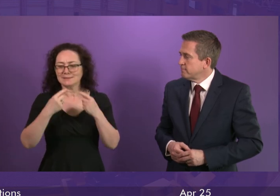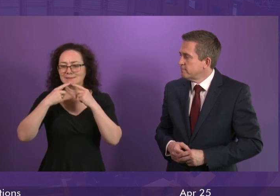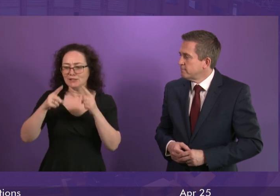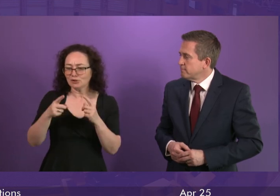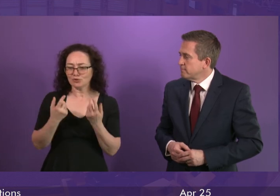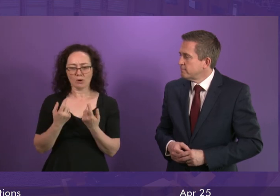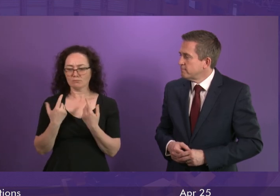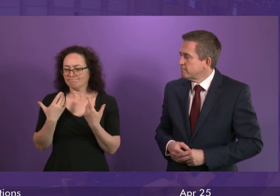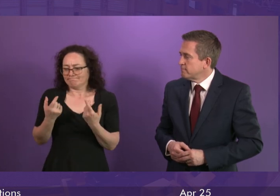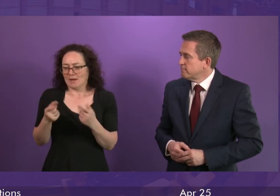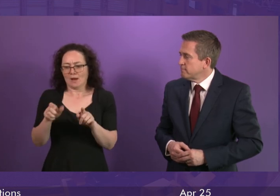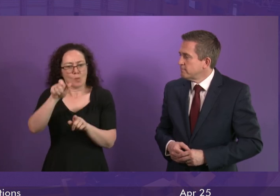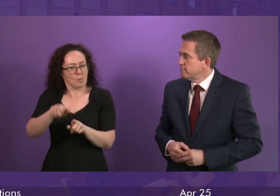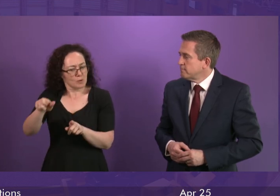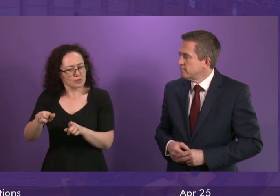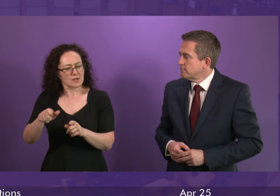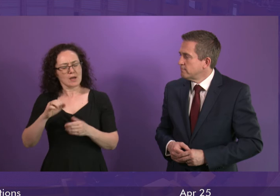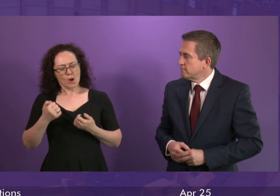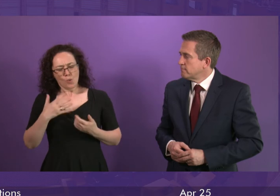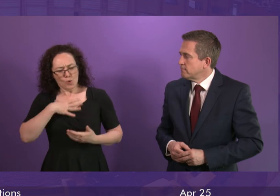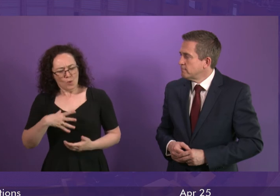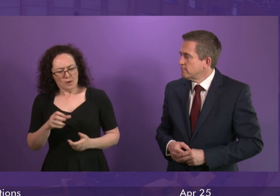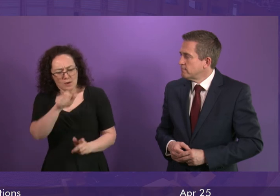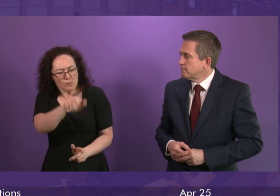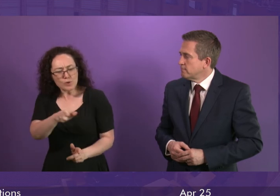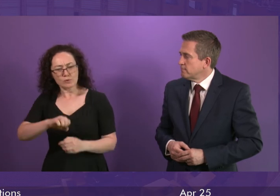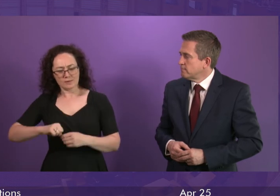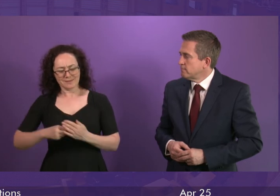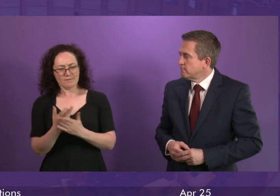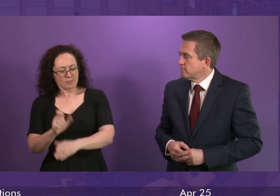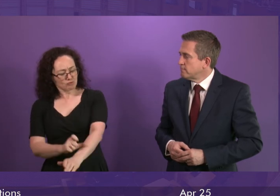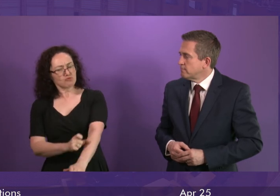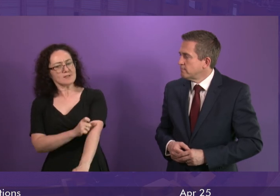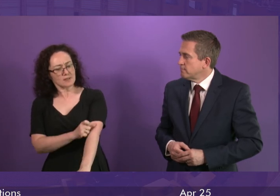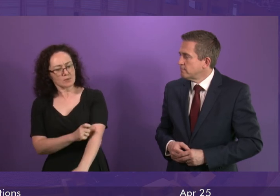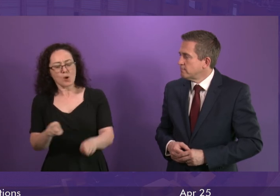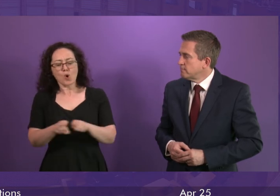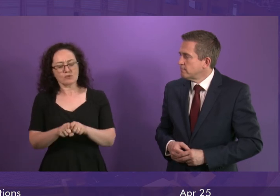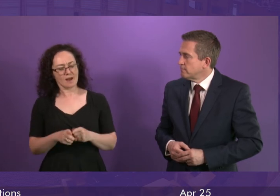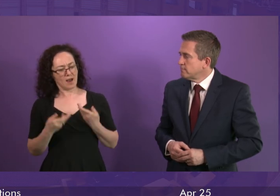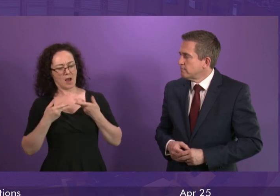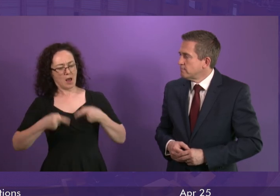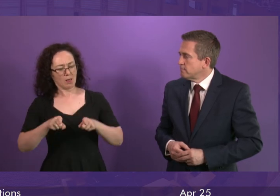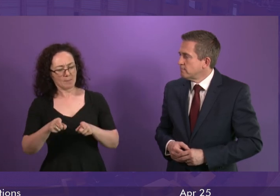All schools should help young people to develop resilience and personal coping skills, and they should have in place measures to support young people.